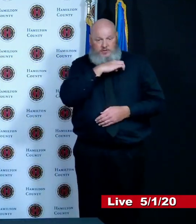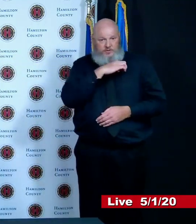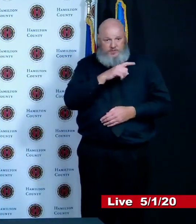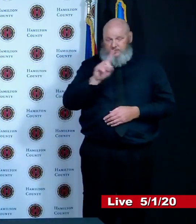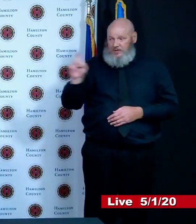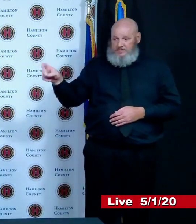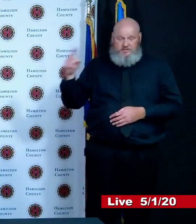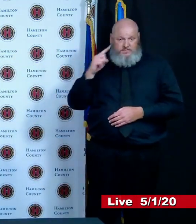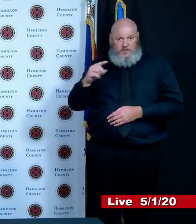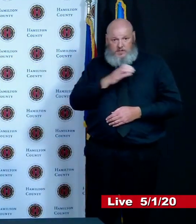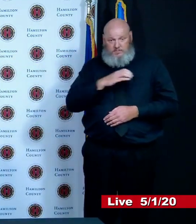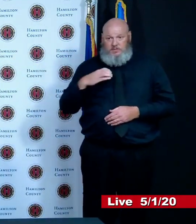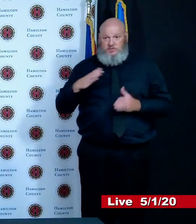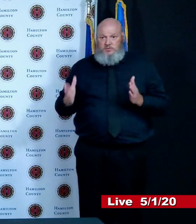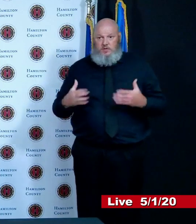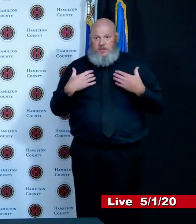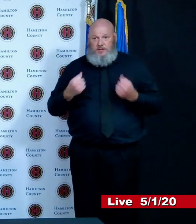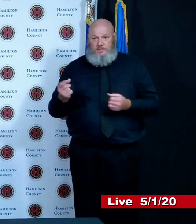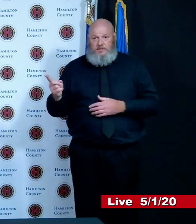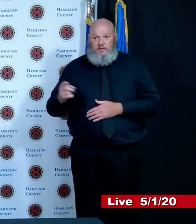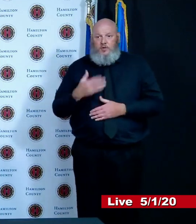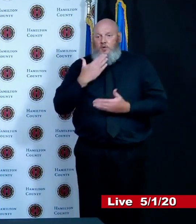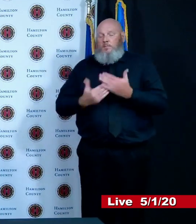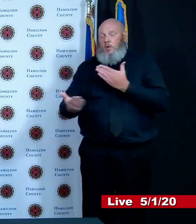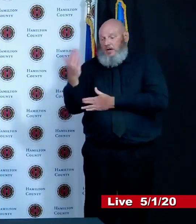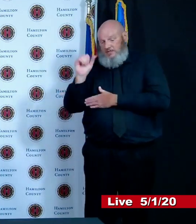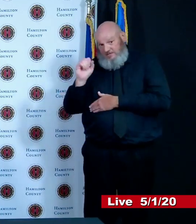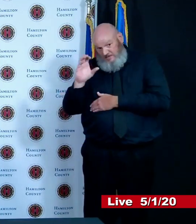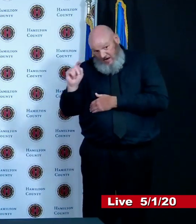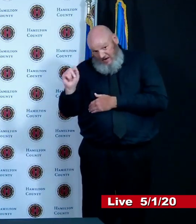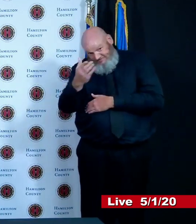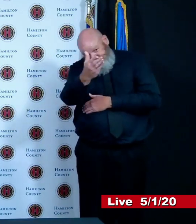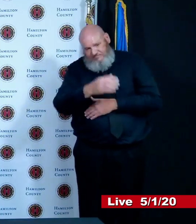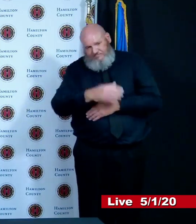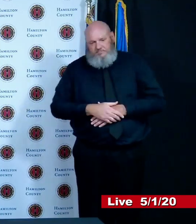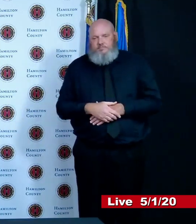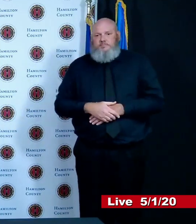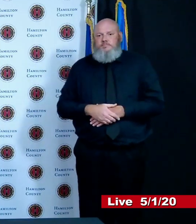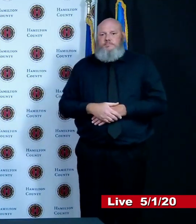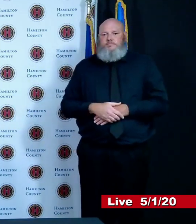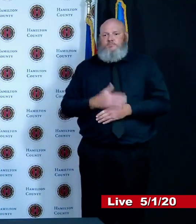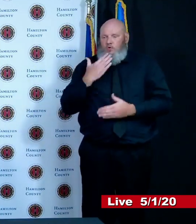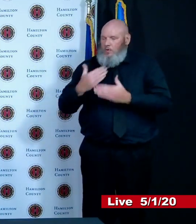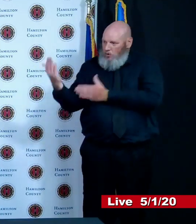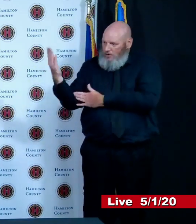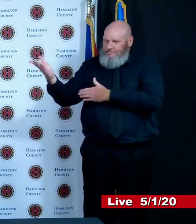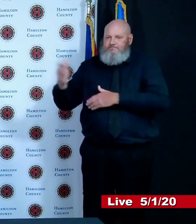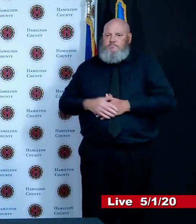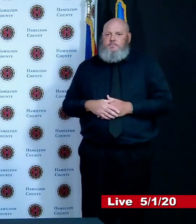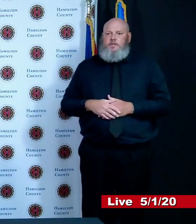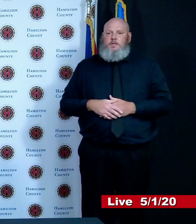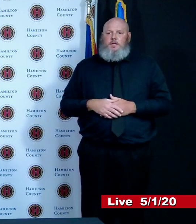morning with the businesses starting to reopen there'll probably be more